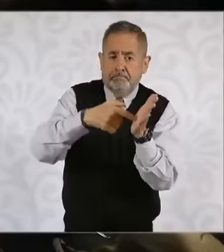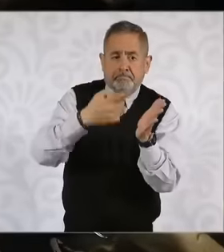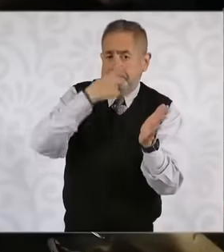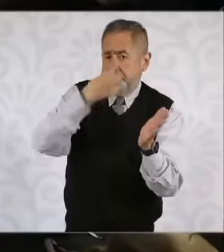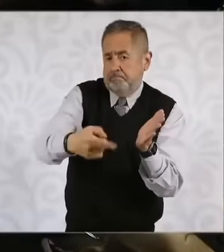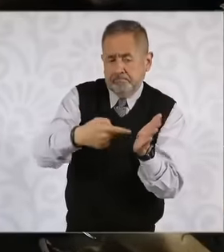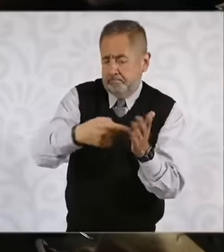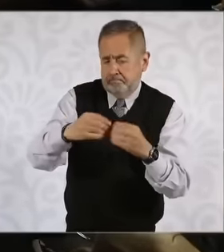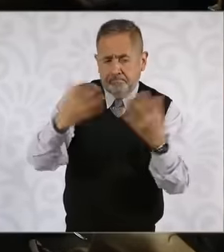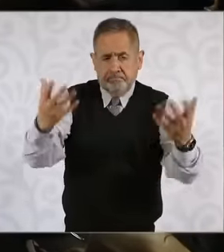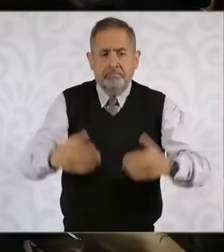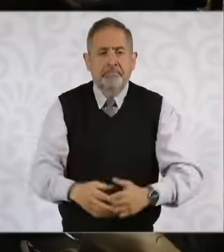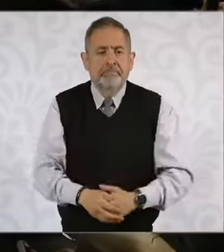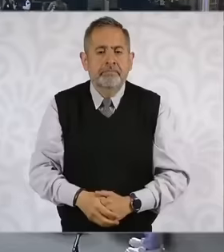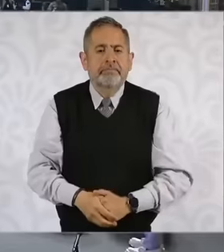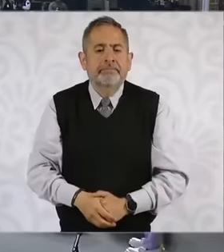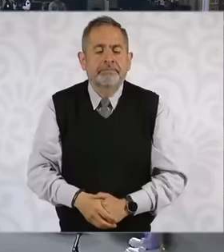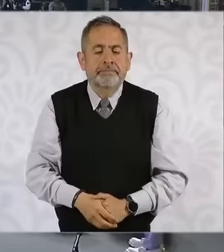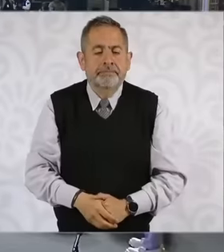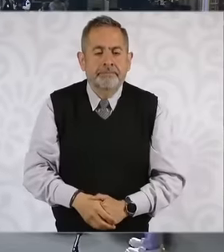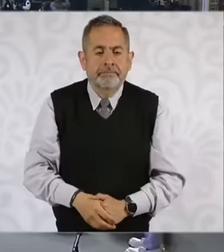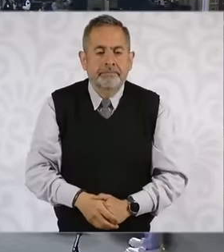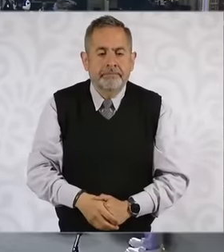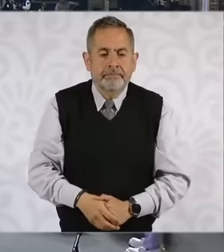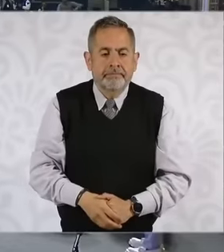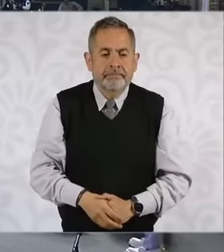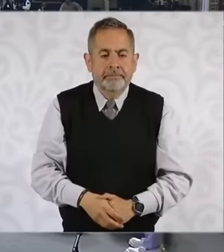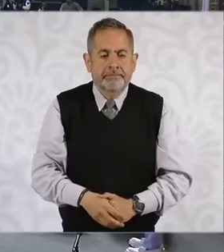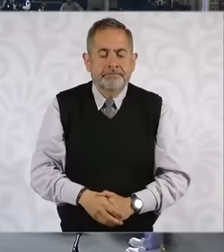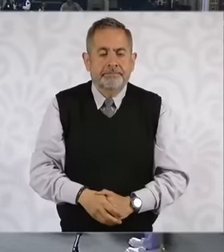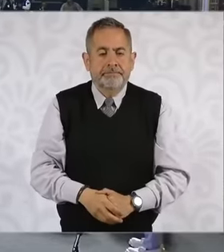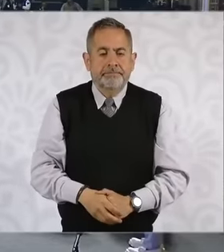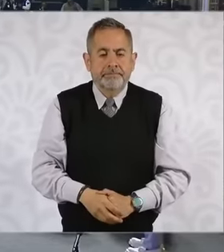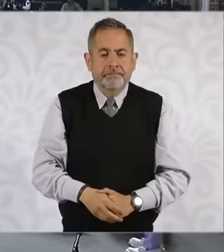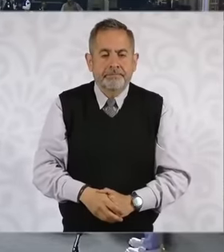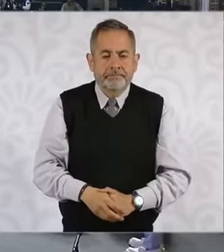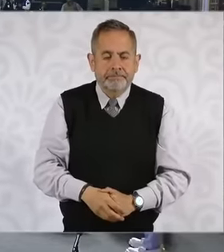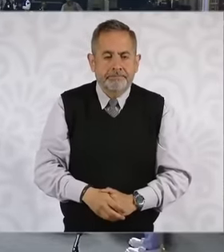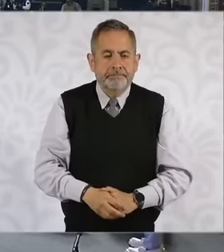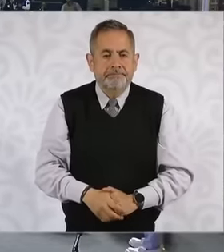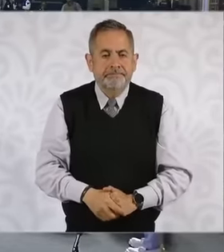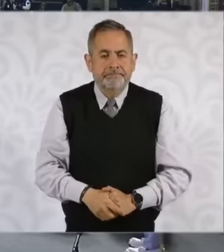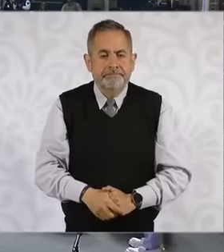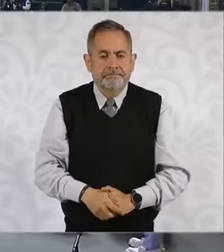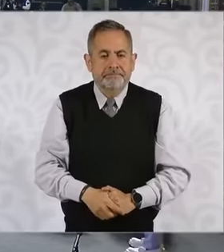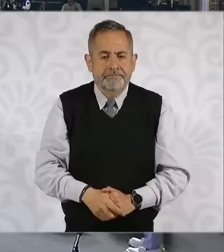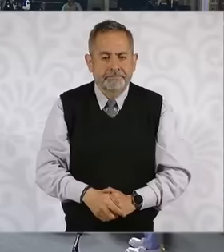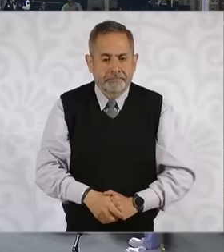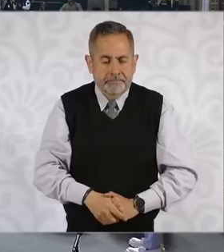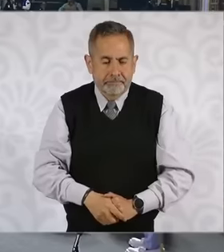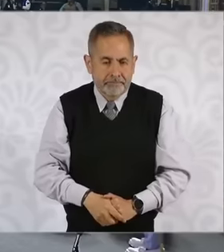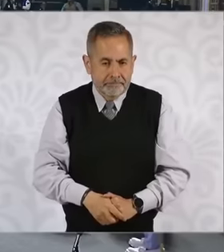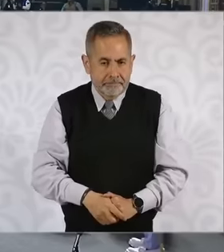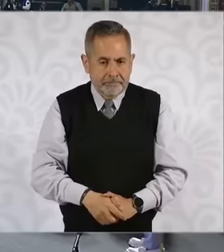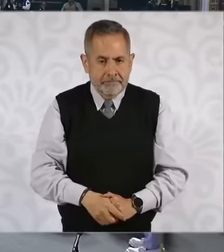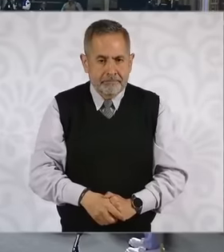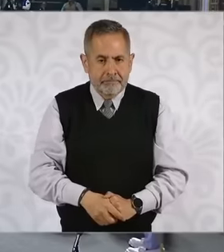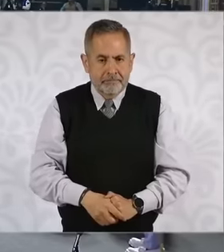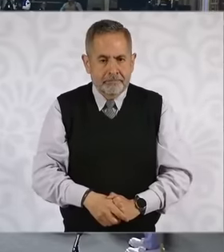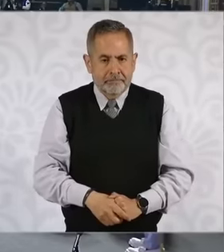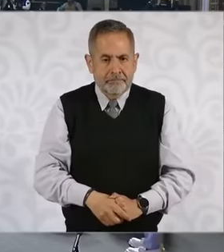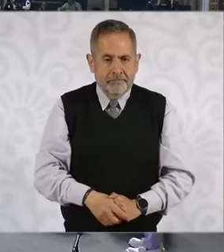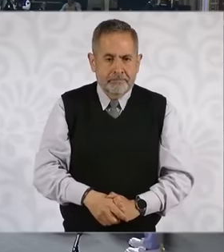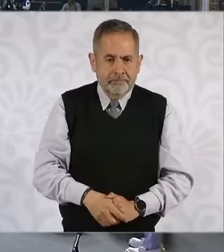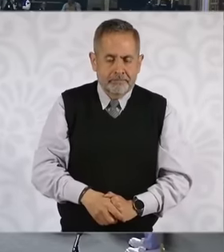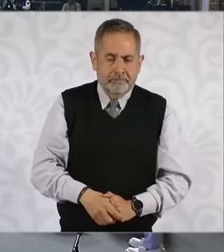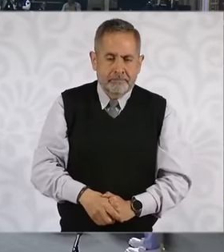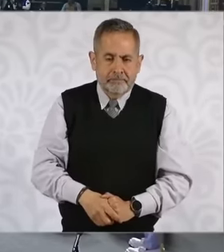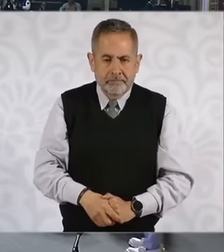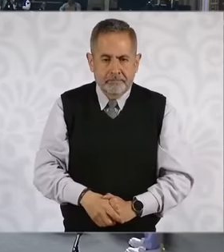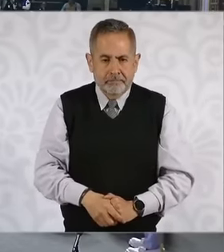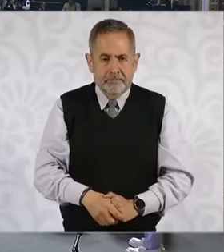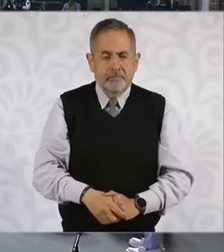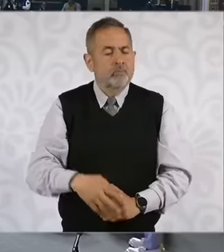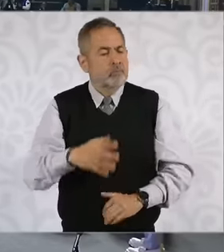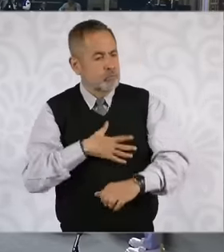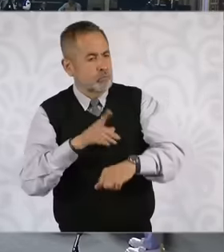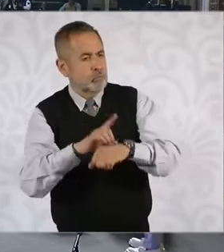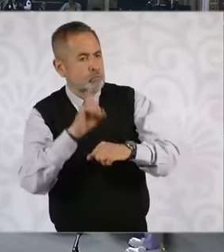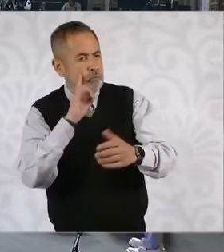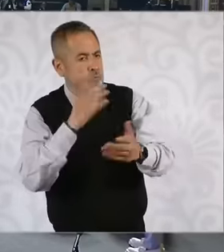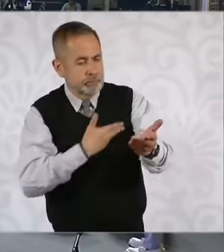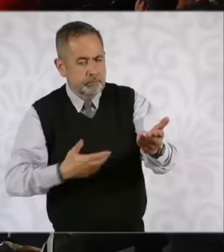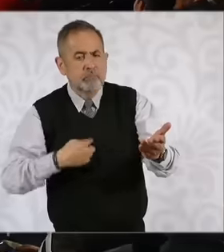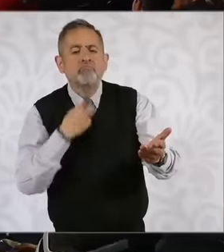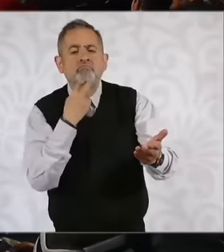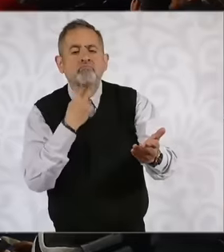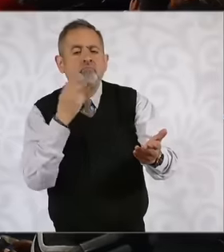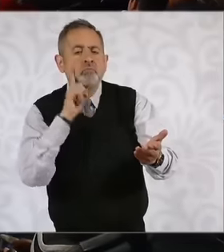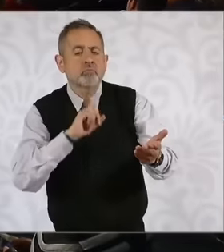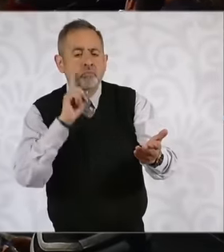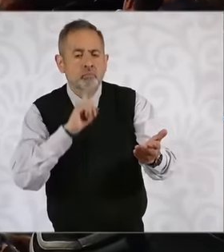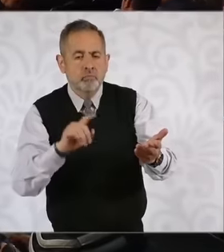Thank you very much Good morning president officials Adriana Estela Flores of the Mexican